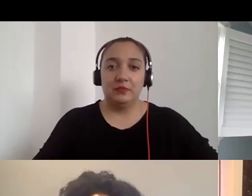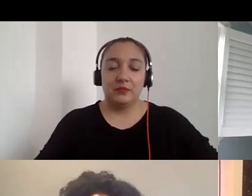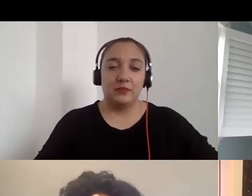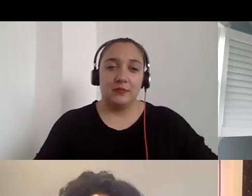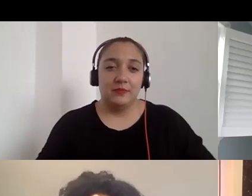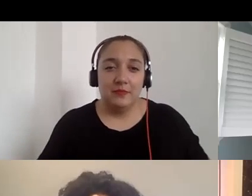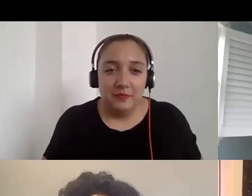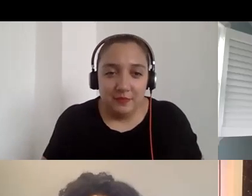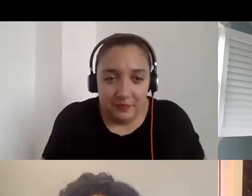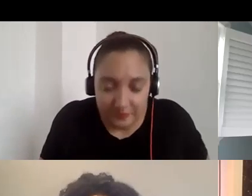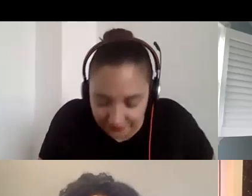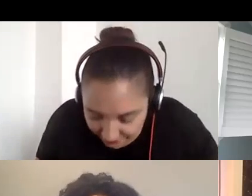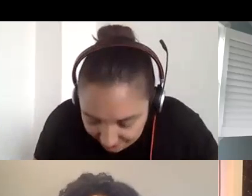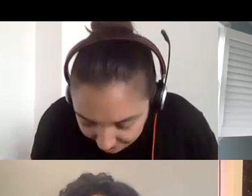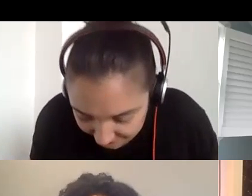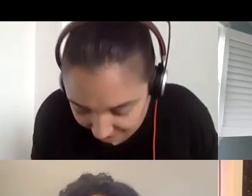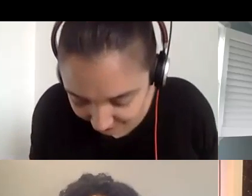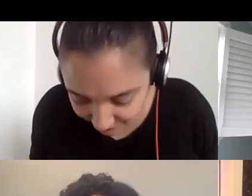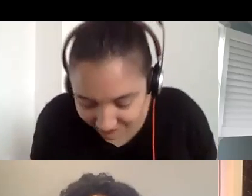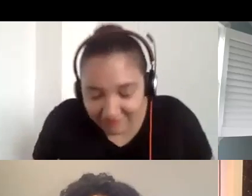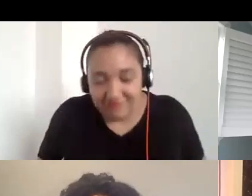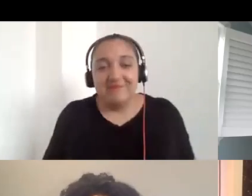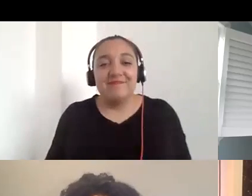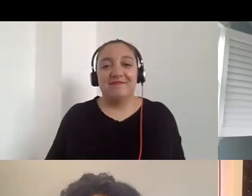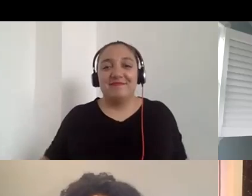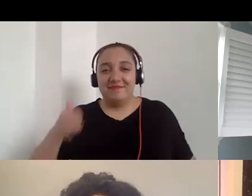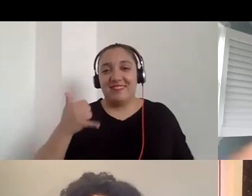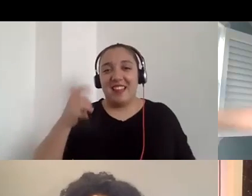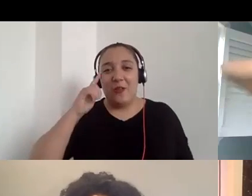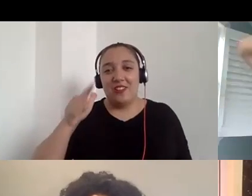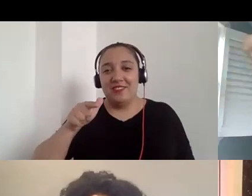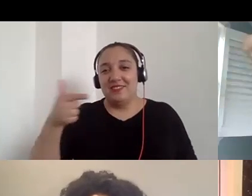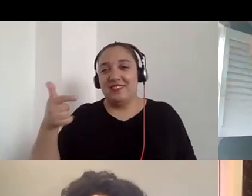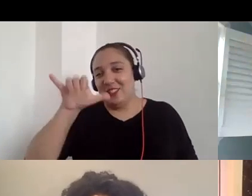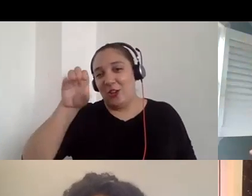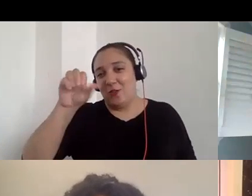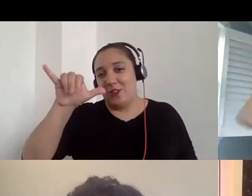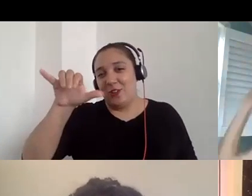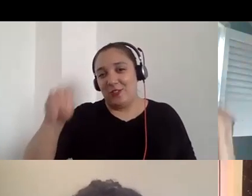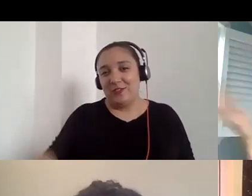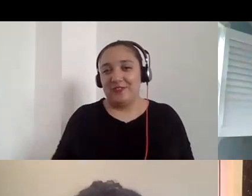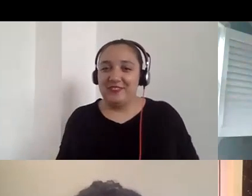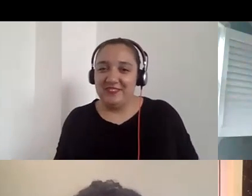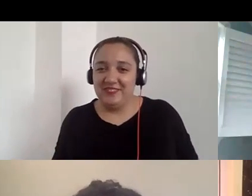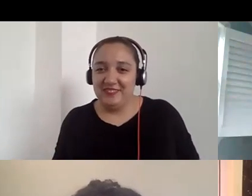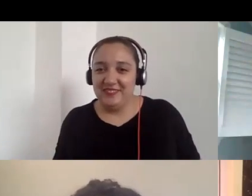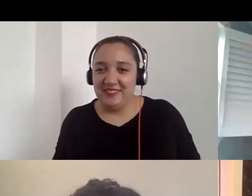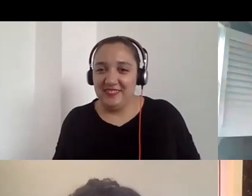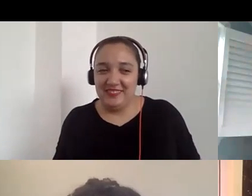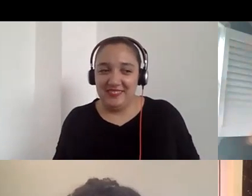I pass it to Yo-Yo. [PAUSE]